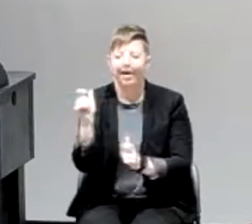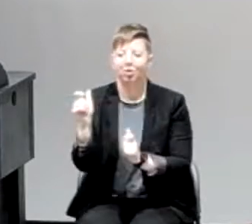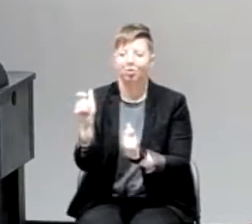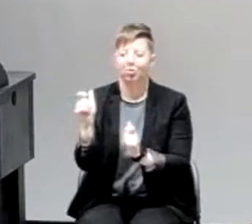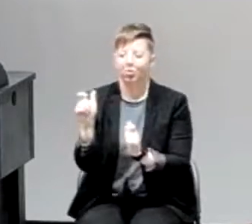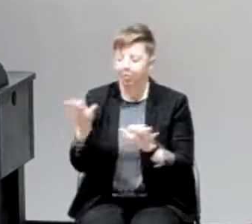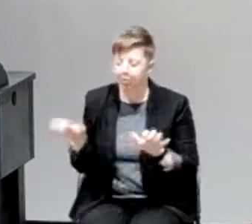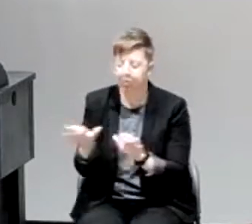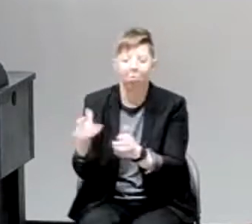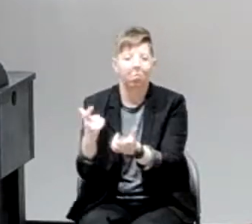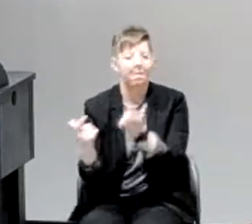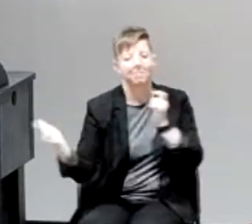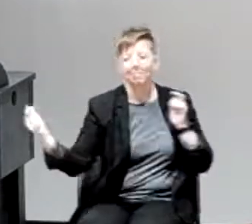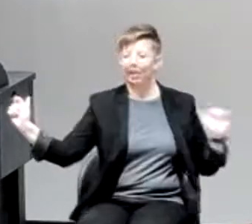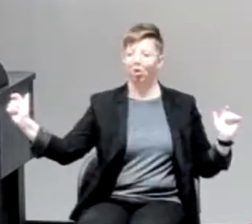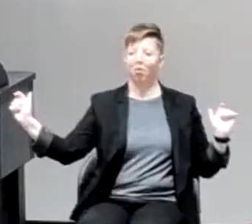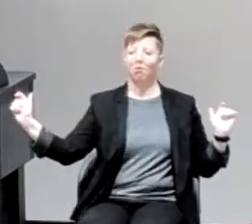to accelerate to do even more. Even faster.